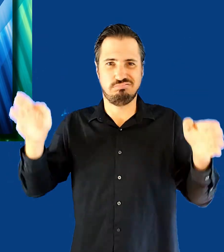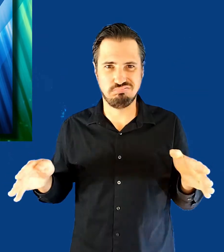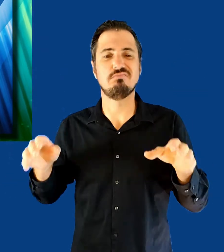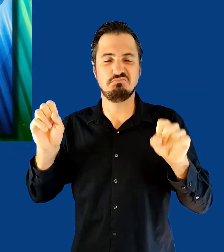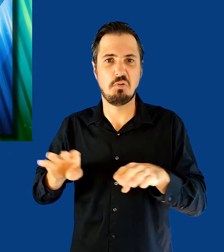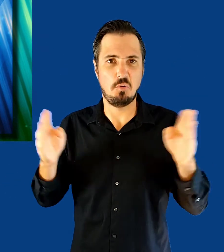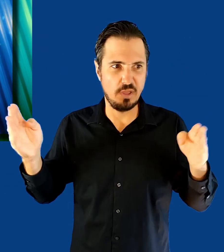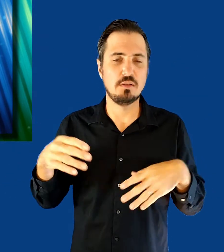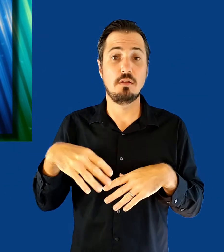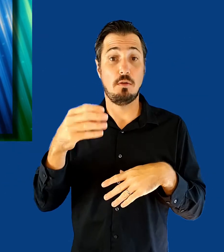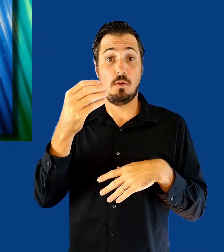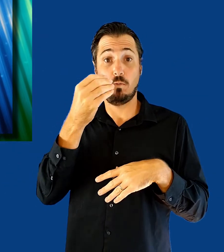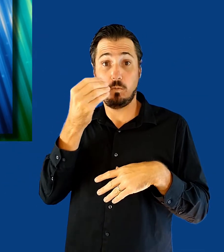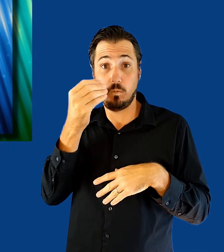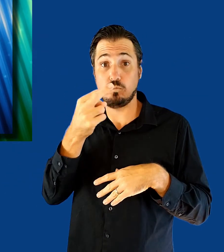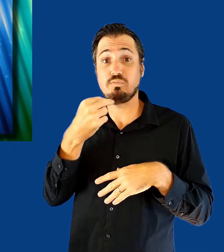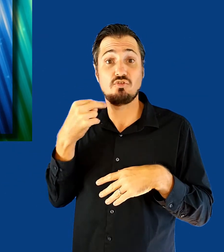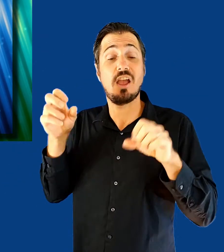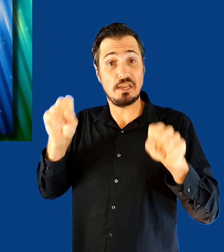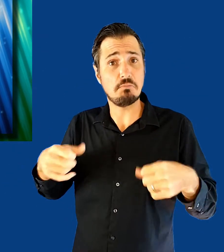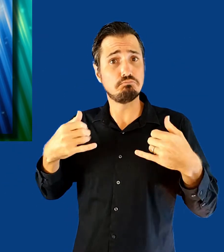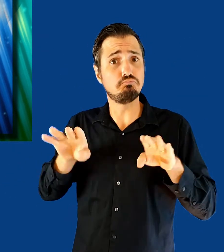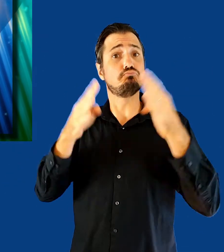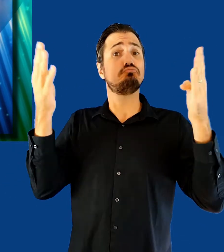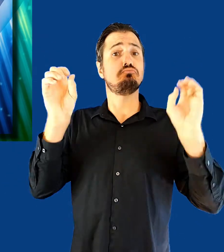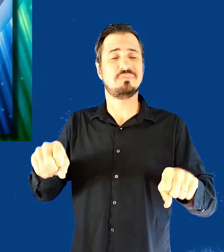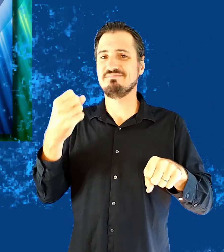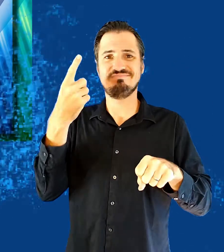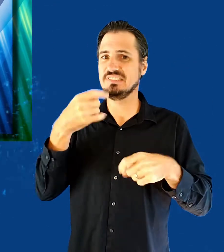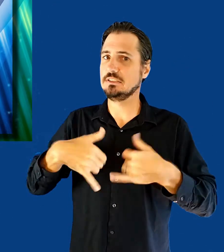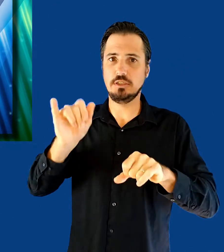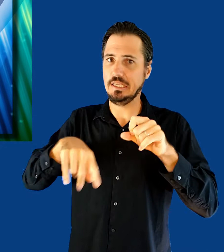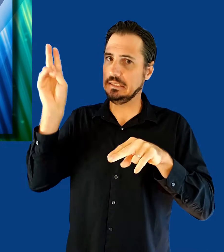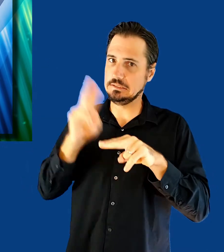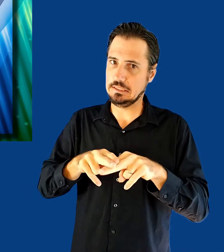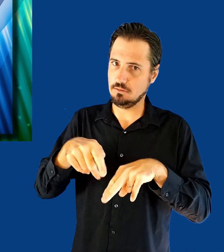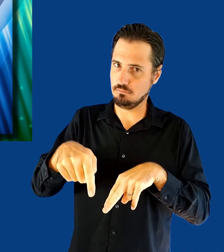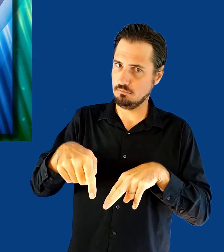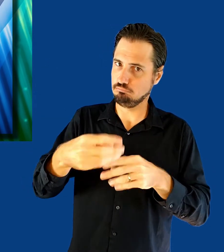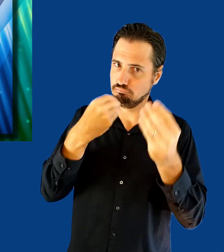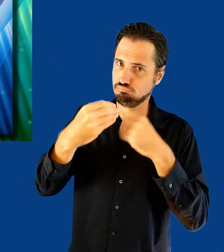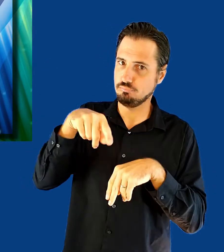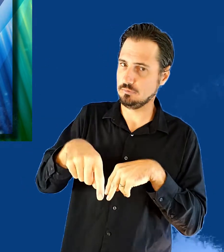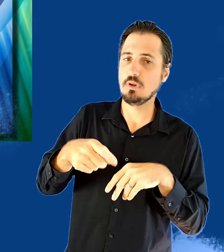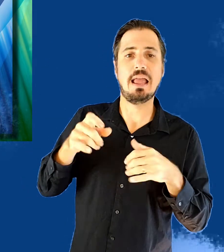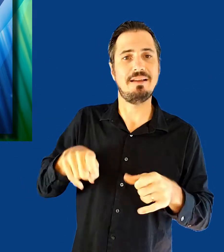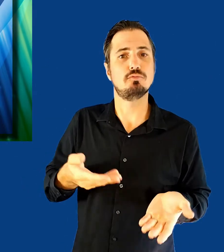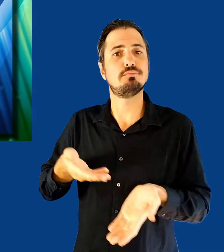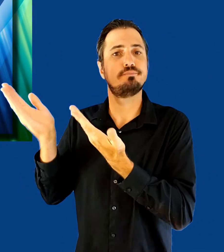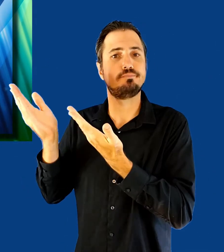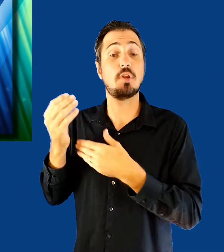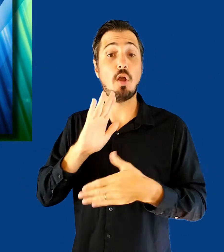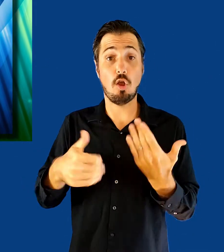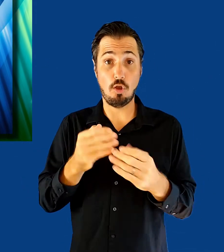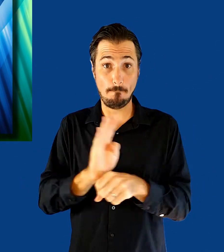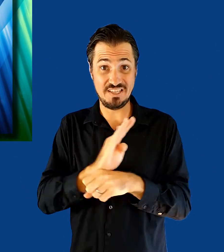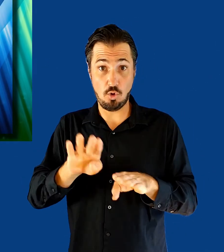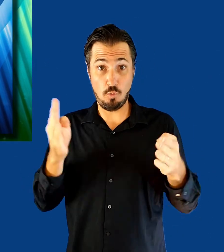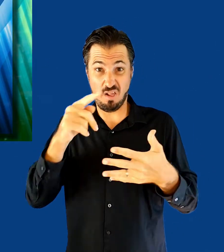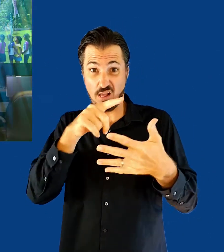In order to resume operations, all businesses must implement rules relating to social distancing, masks, frequent disinfection of surfaces,